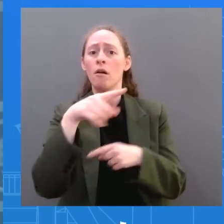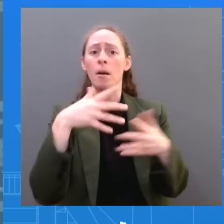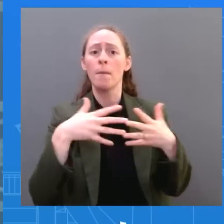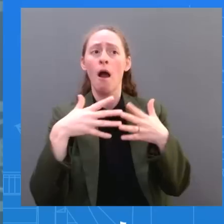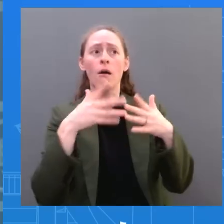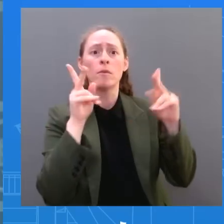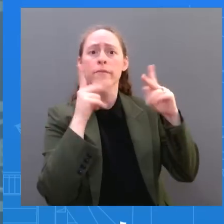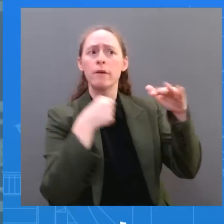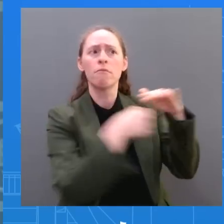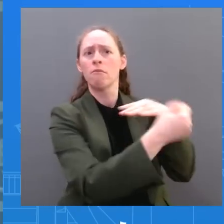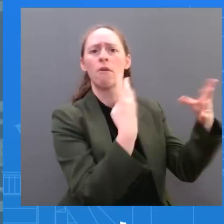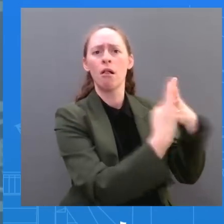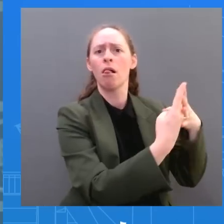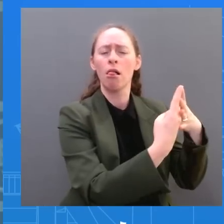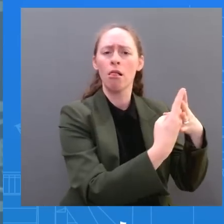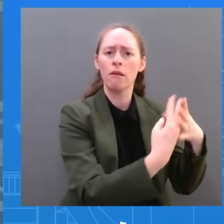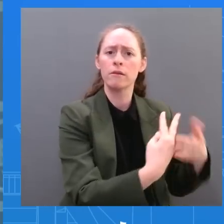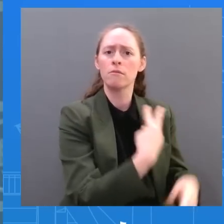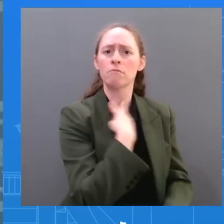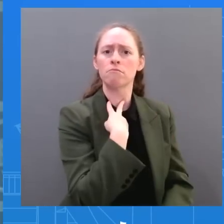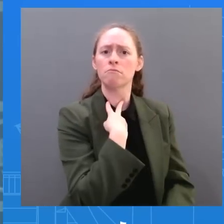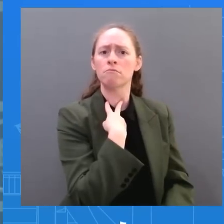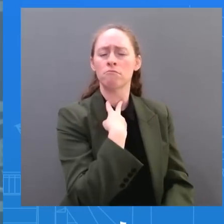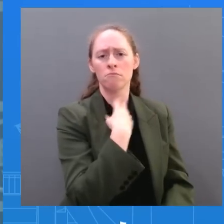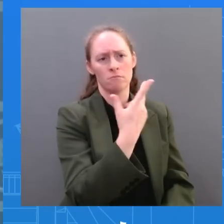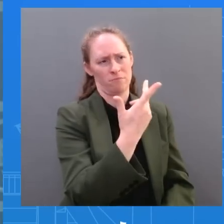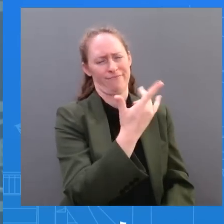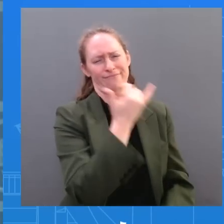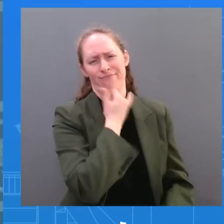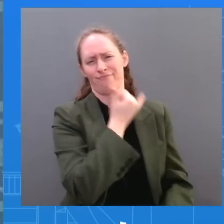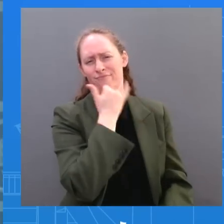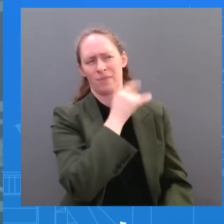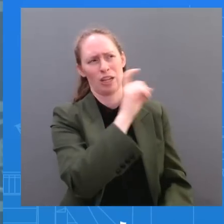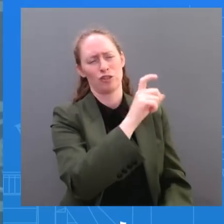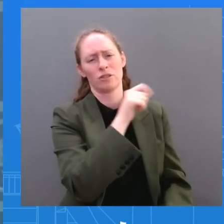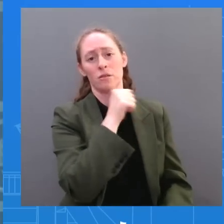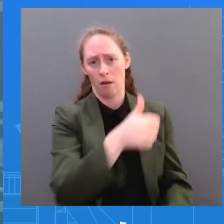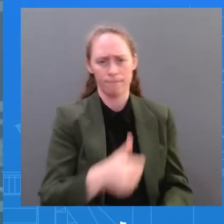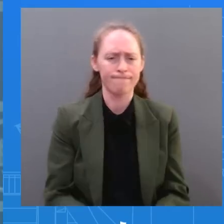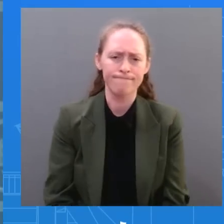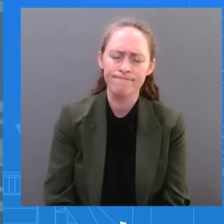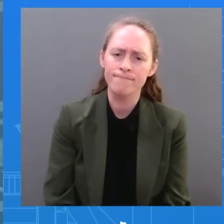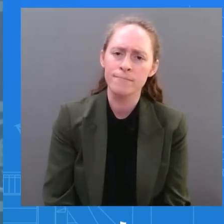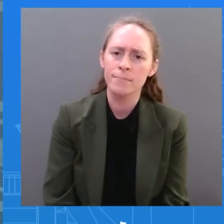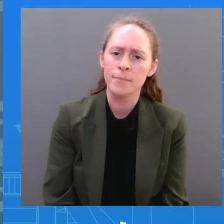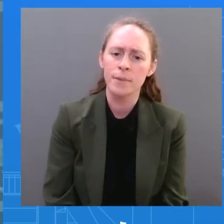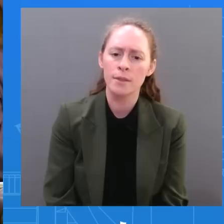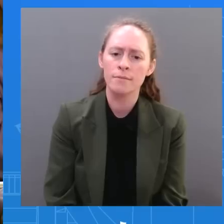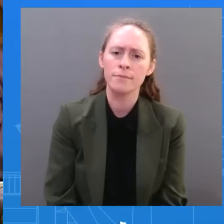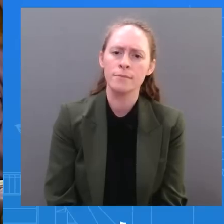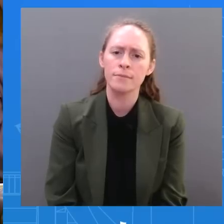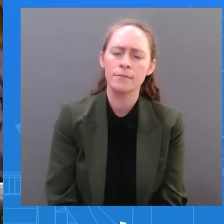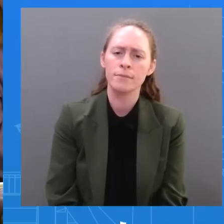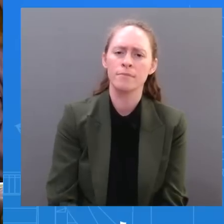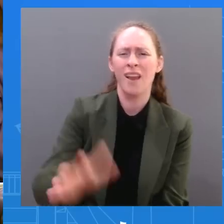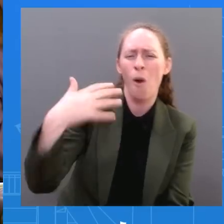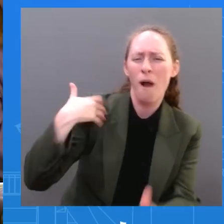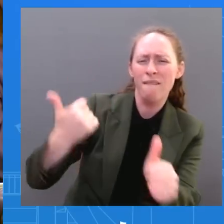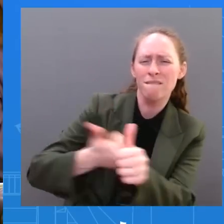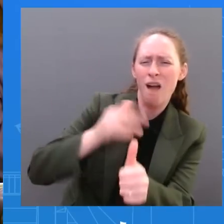The Press: Hi, Karine. Just to follow up on that: Griner's coach said, "If this was LeBron, she [he] would be home, right?